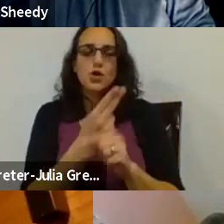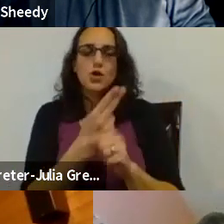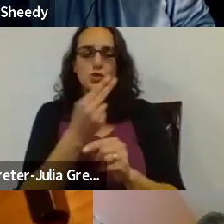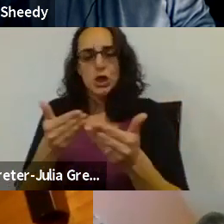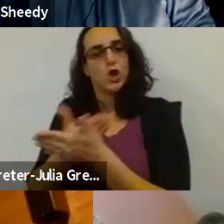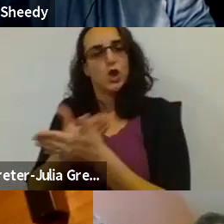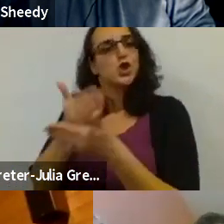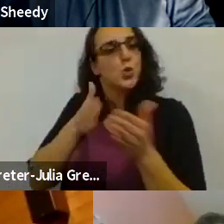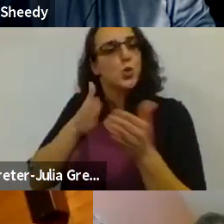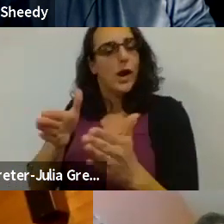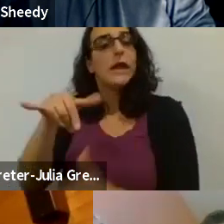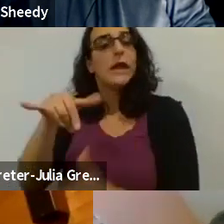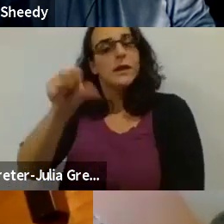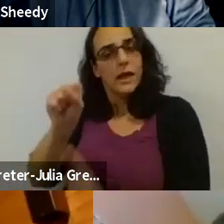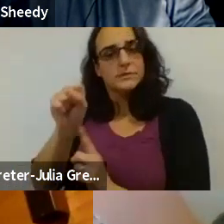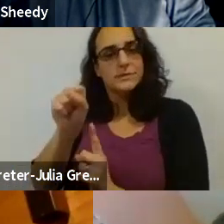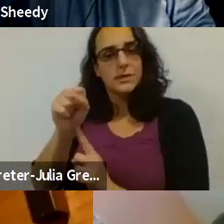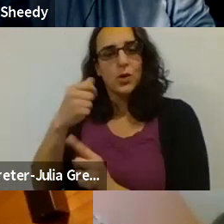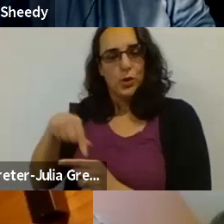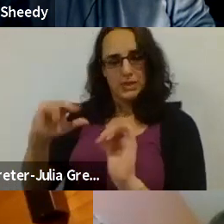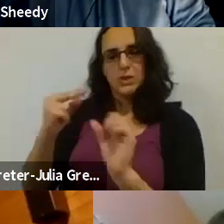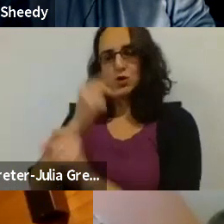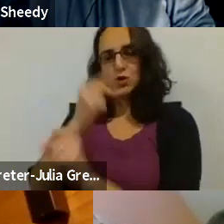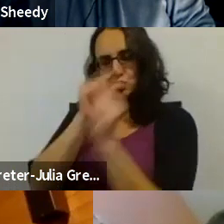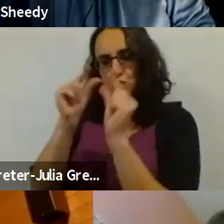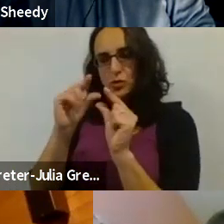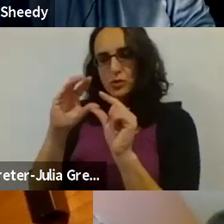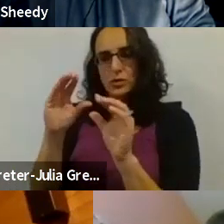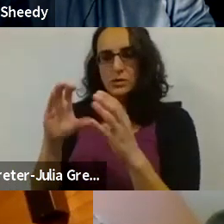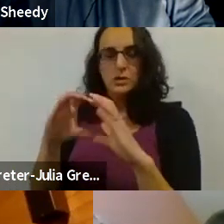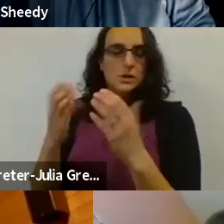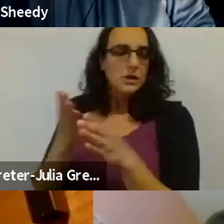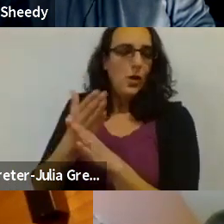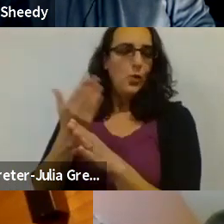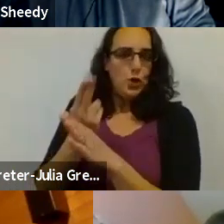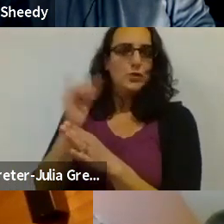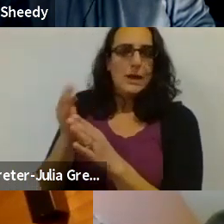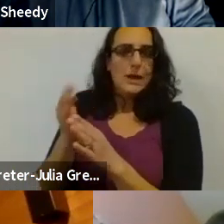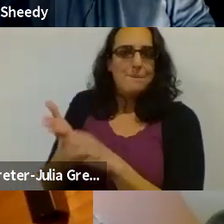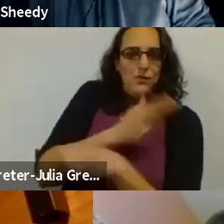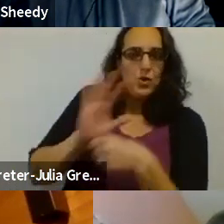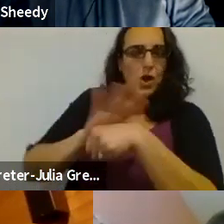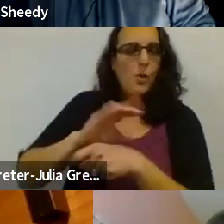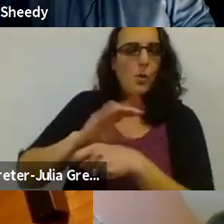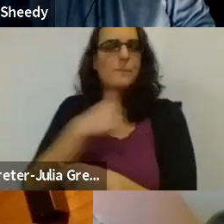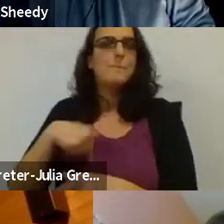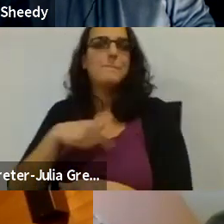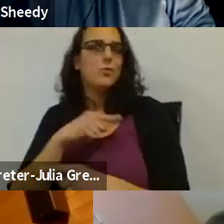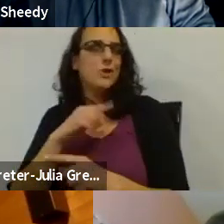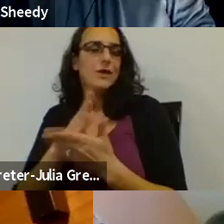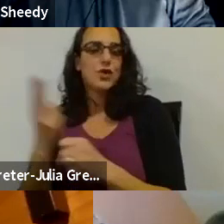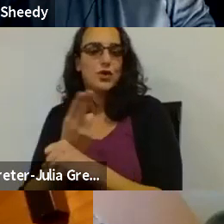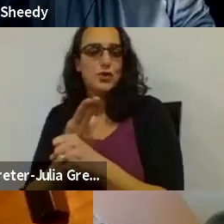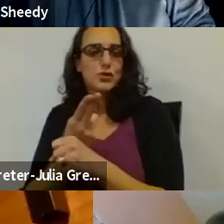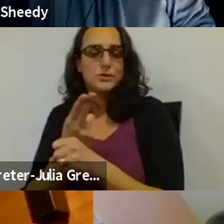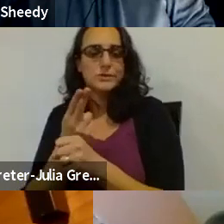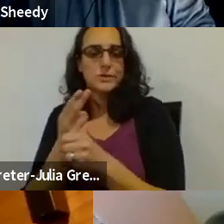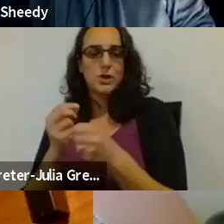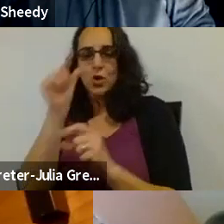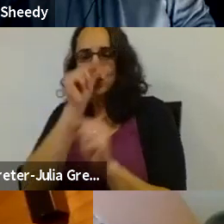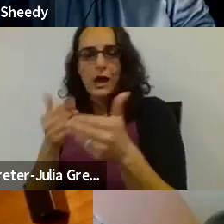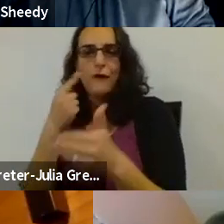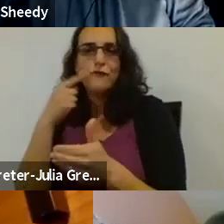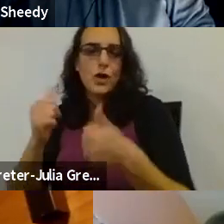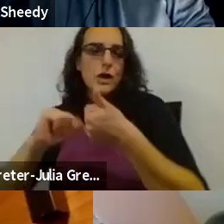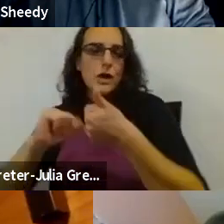Christina Scilingo: So yes, we use Google Classroom pre pandemic pre coven pre hybrid teaching, but we never use google classroom for hybrid teaching before see software hybrid teaching before